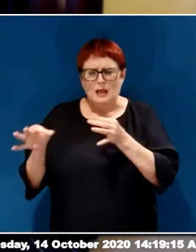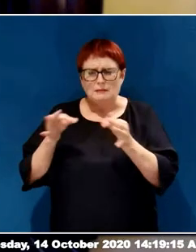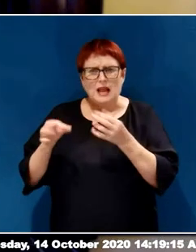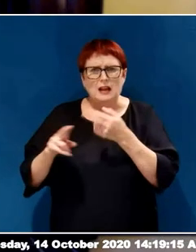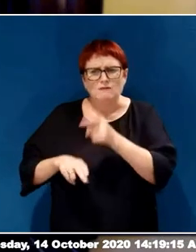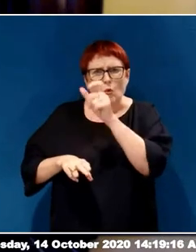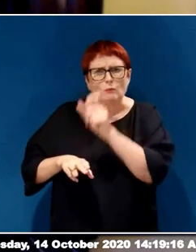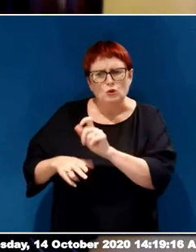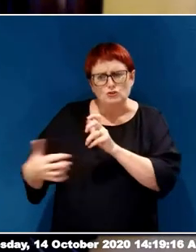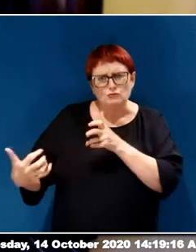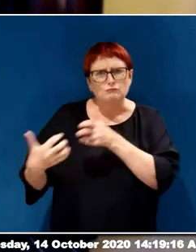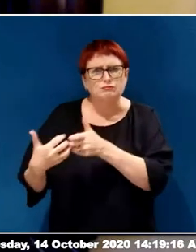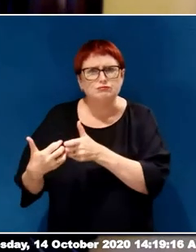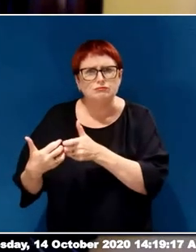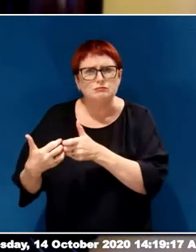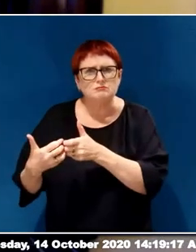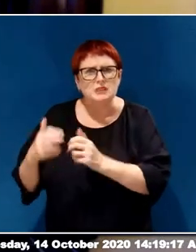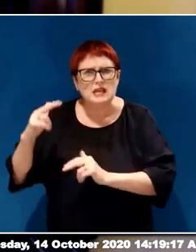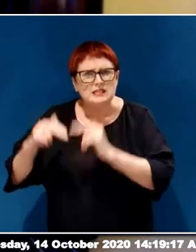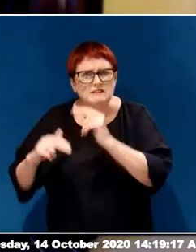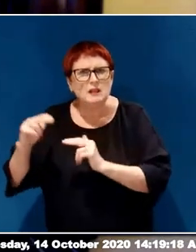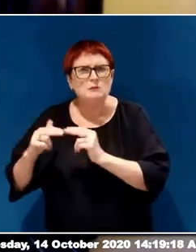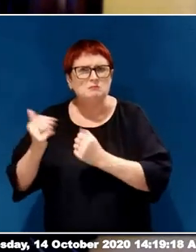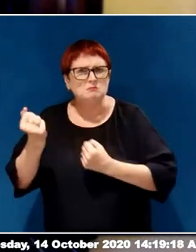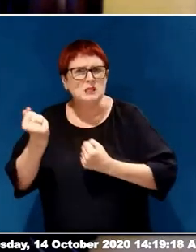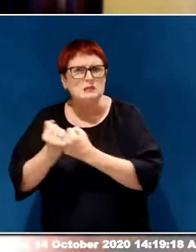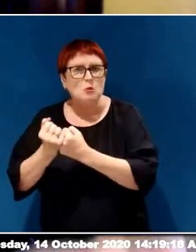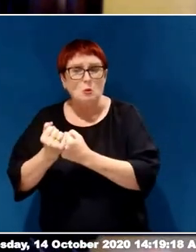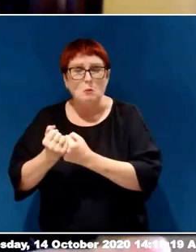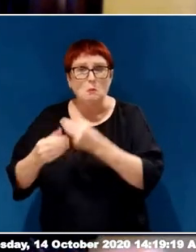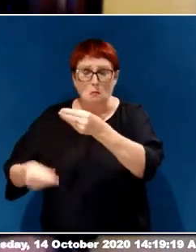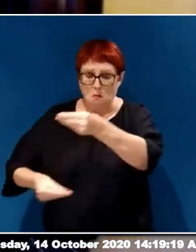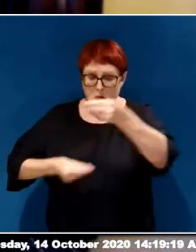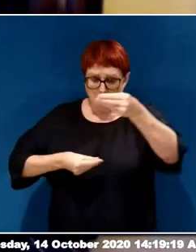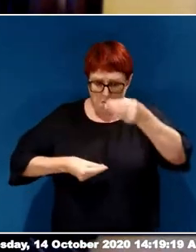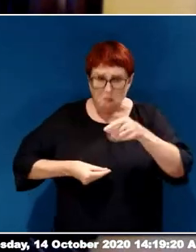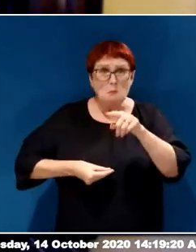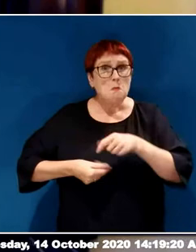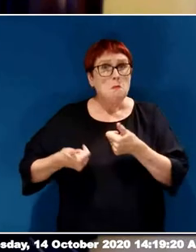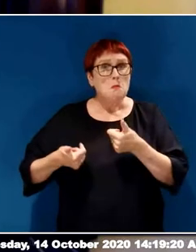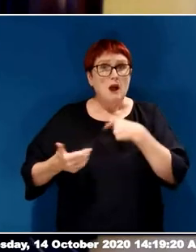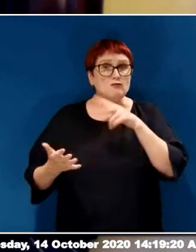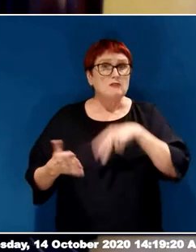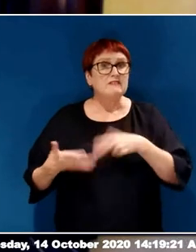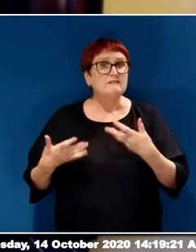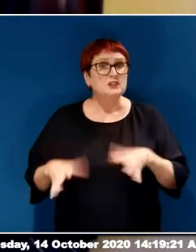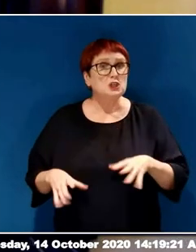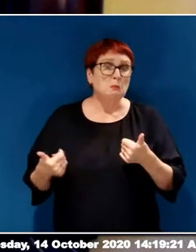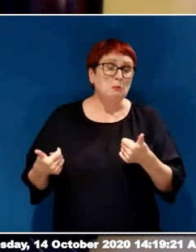However, they have been just shared in the spirit of, you know, "Use this if